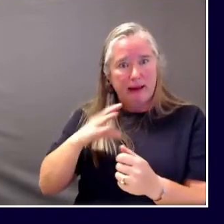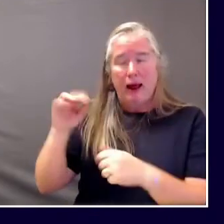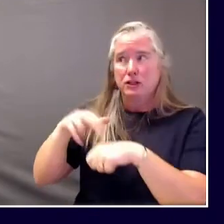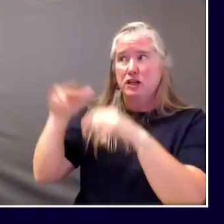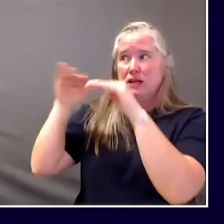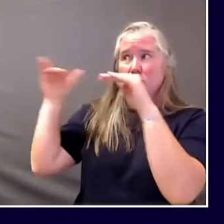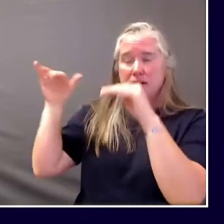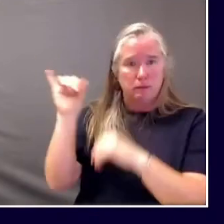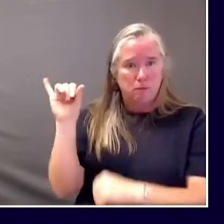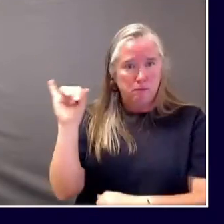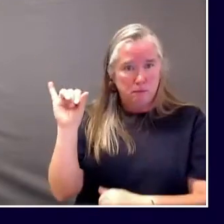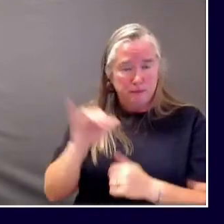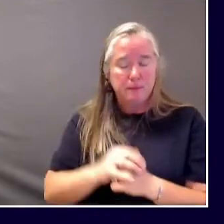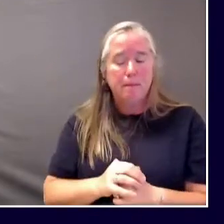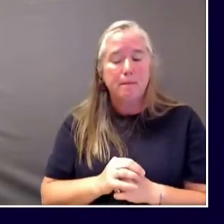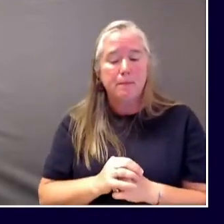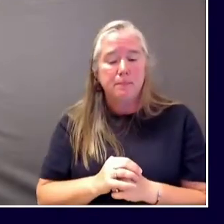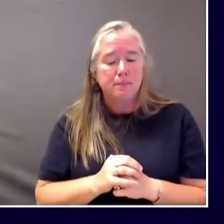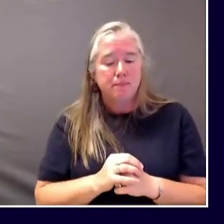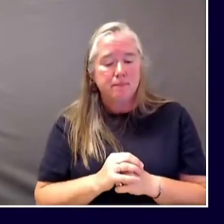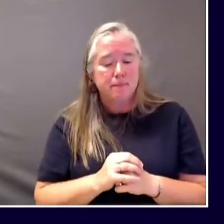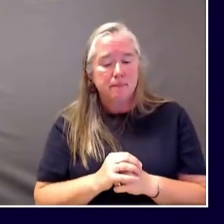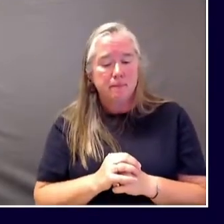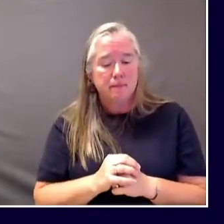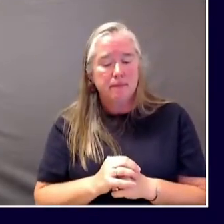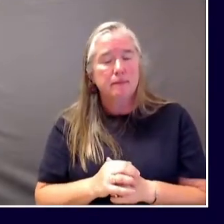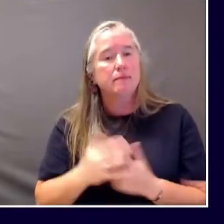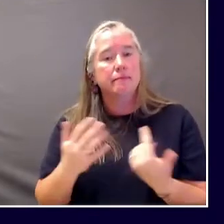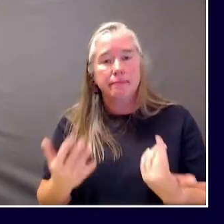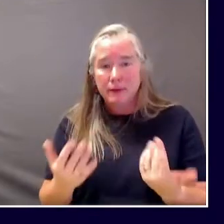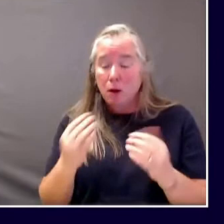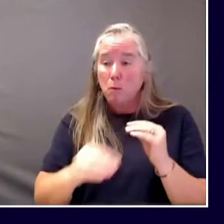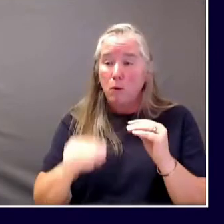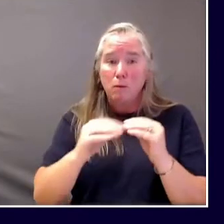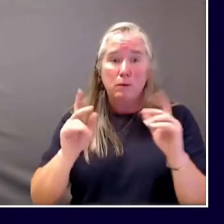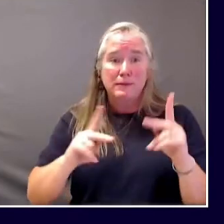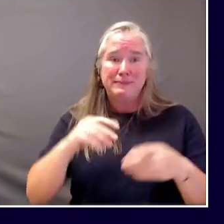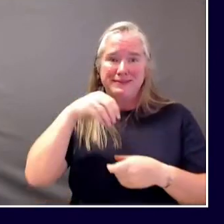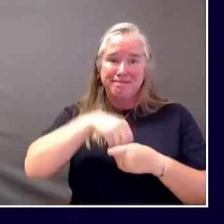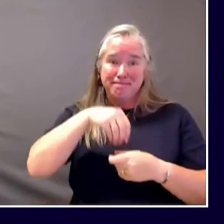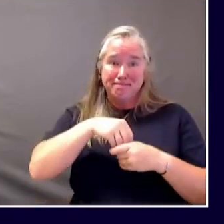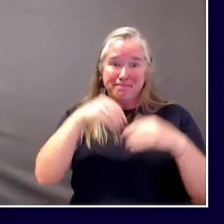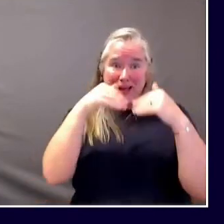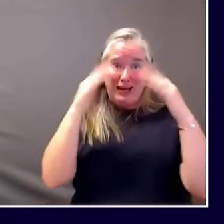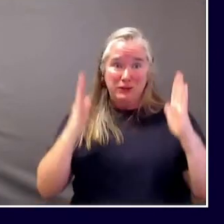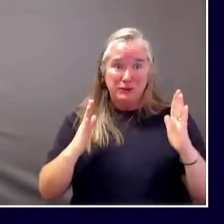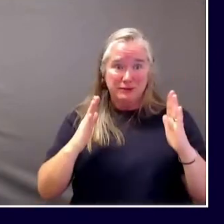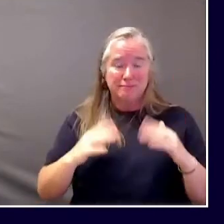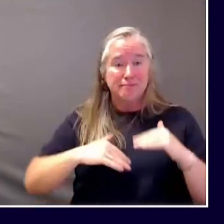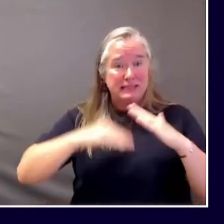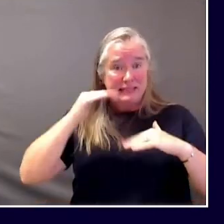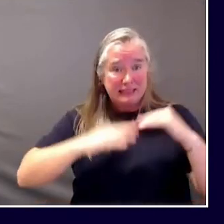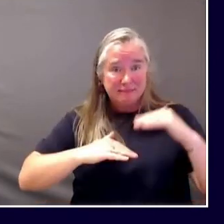that individuals are now congregating indoors more where